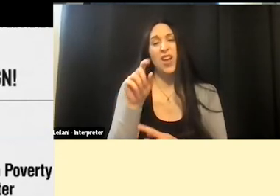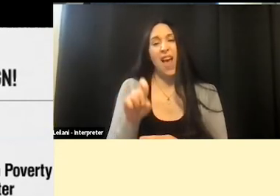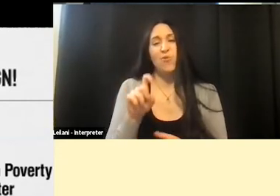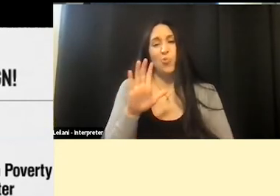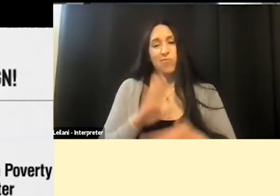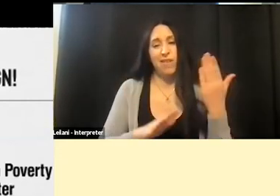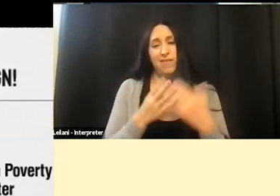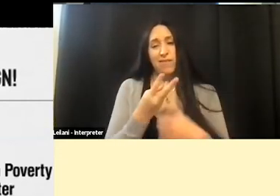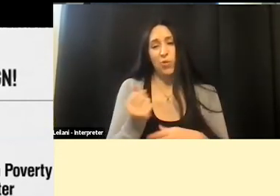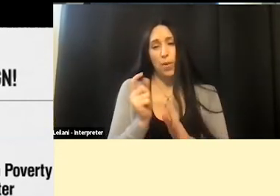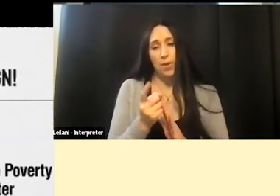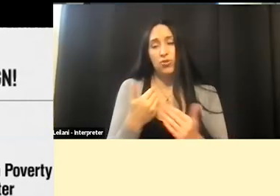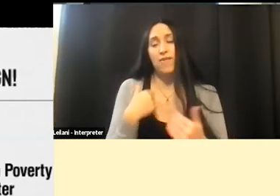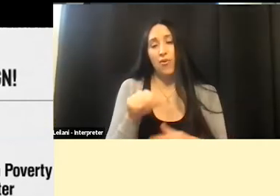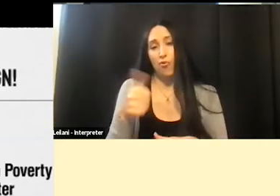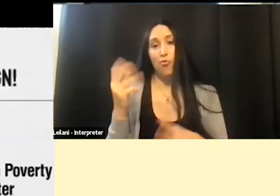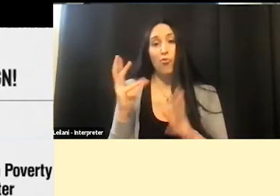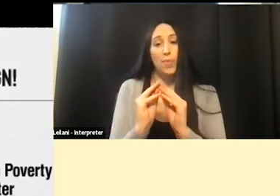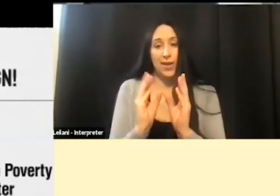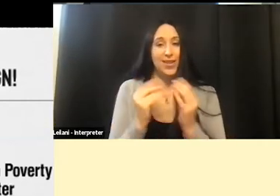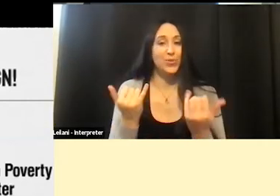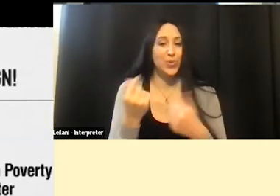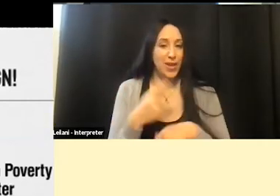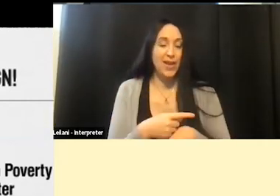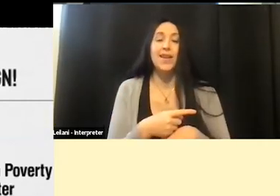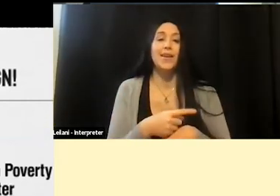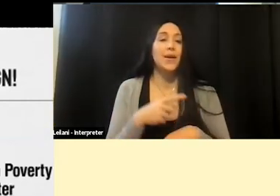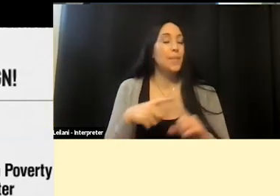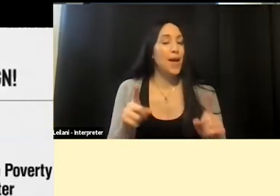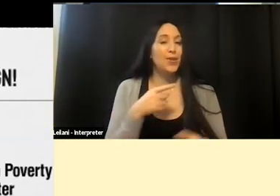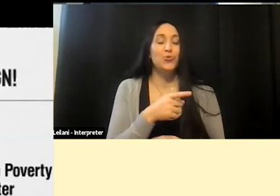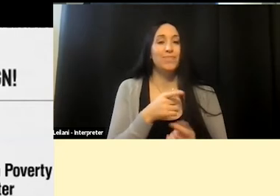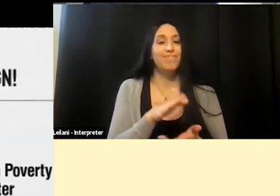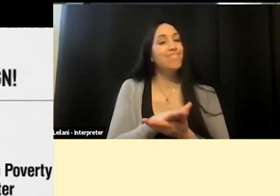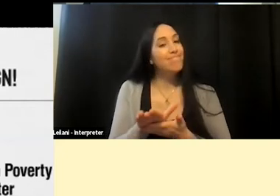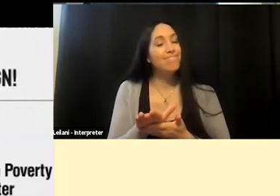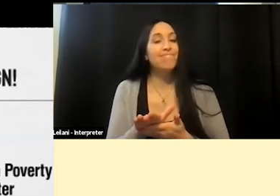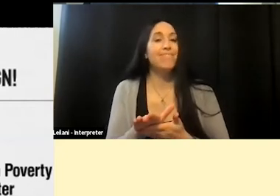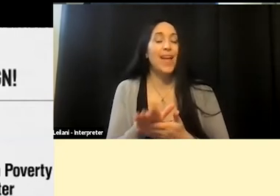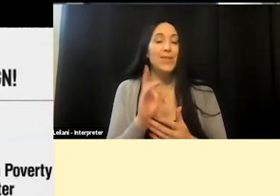She has another meeting today, but she was kind enough to jump into this